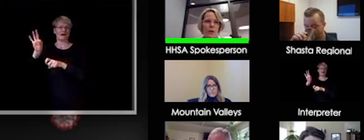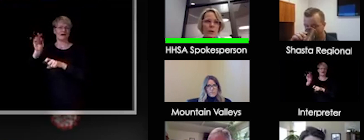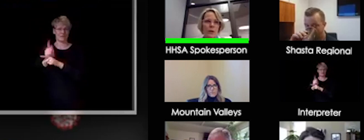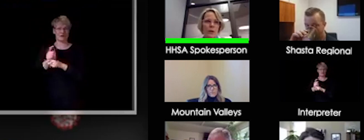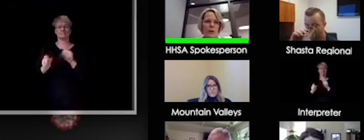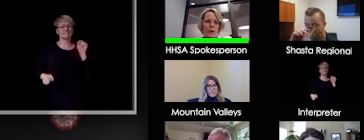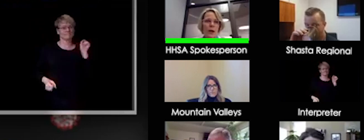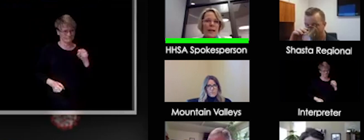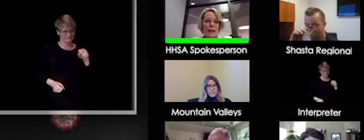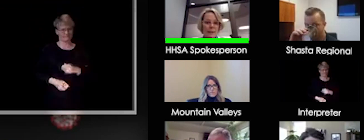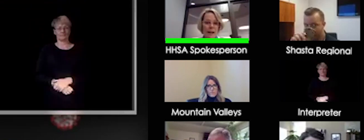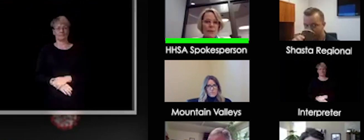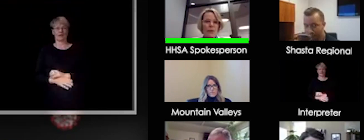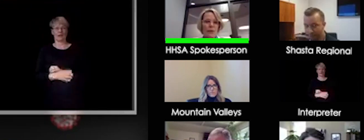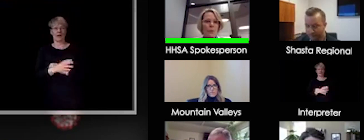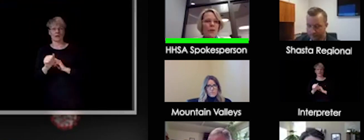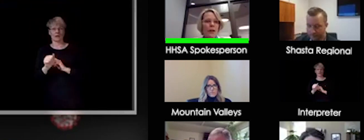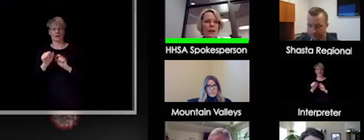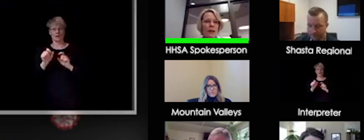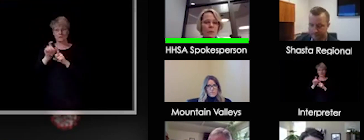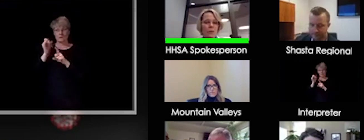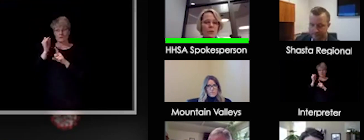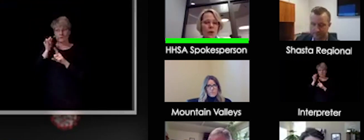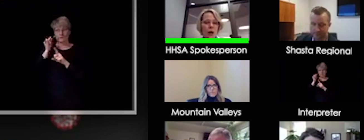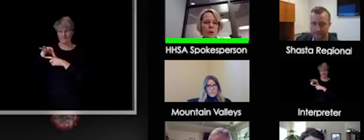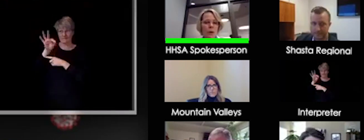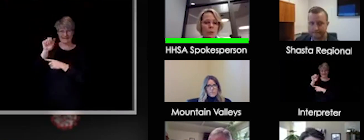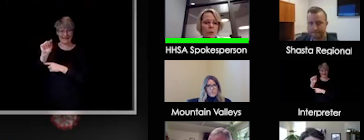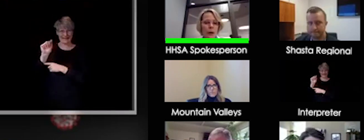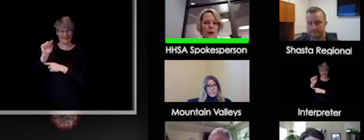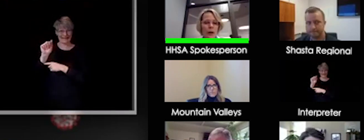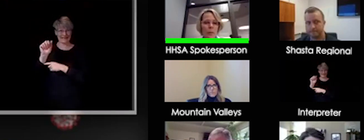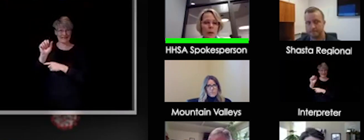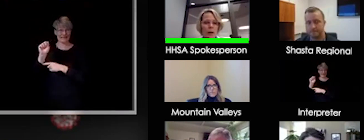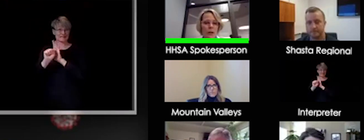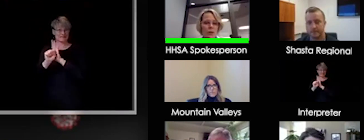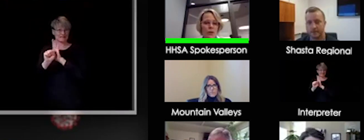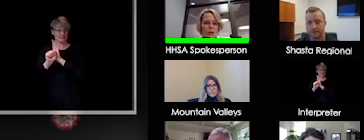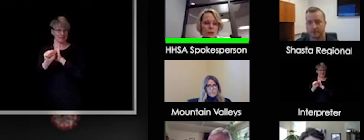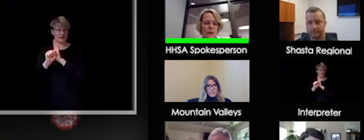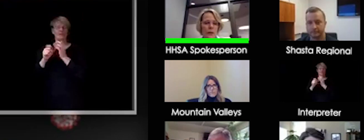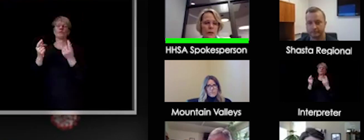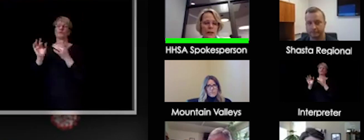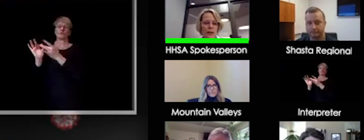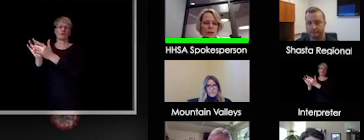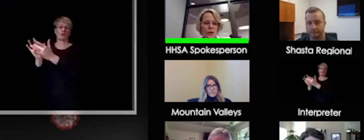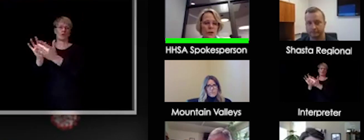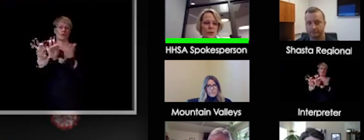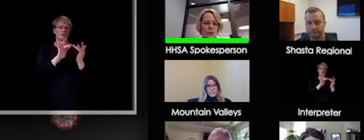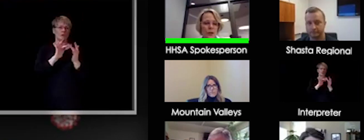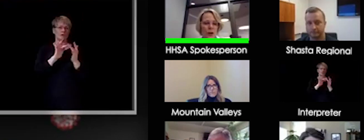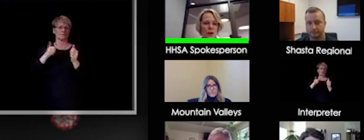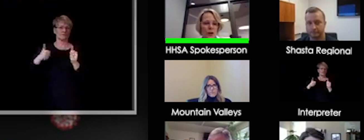Yes, absolutely. Whether they have symptoms or not we do isolation and then contact tracing